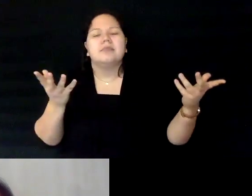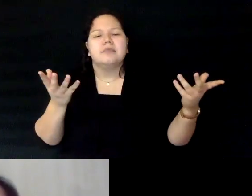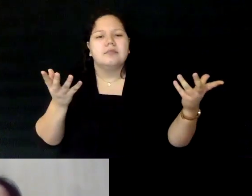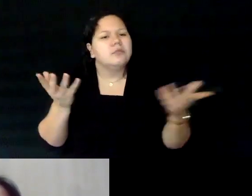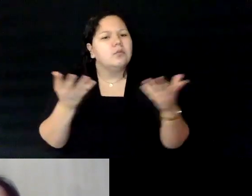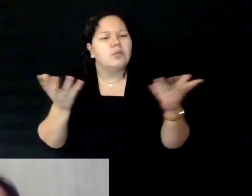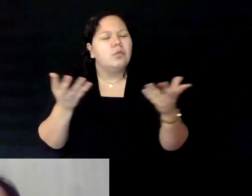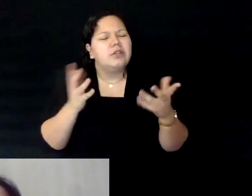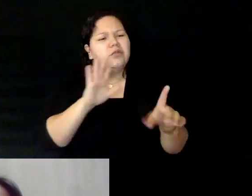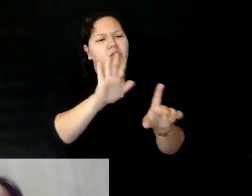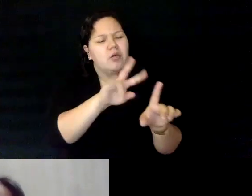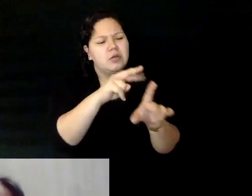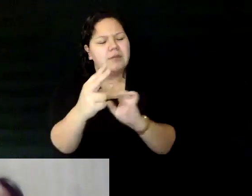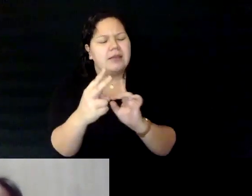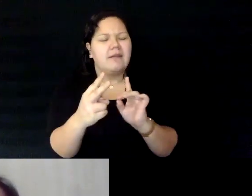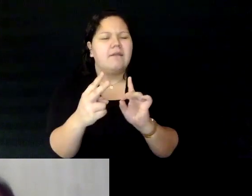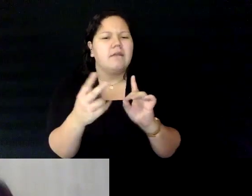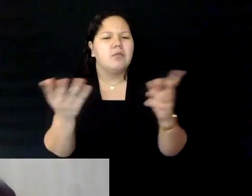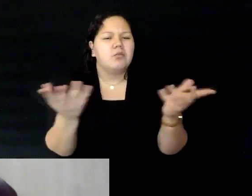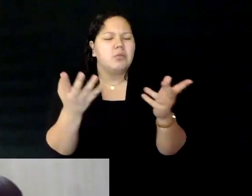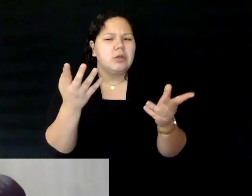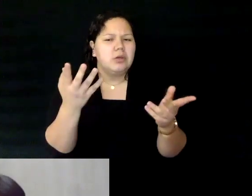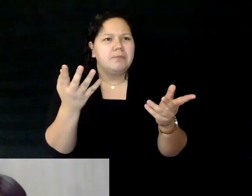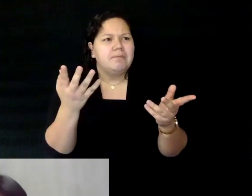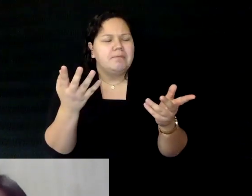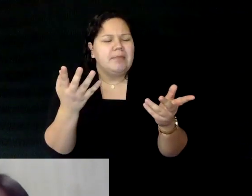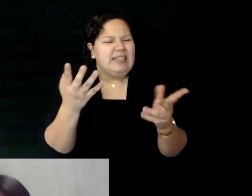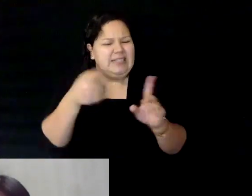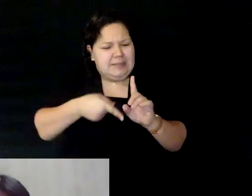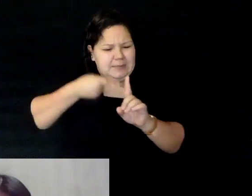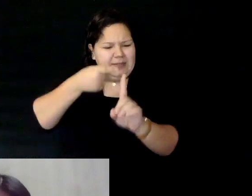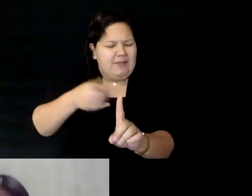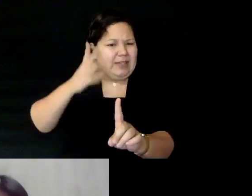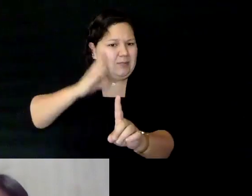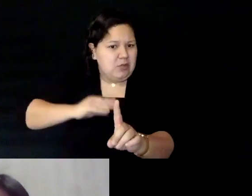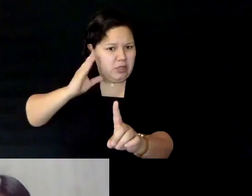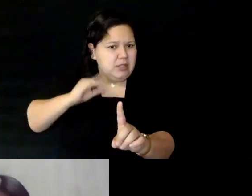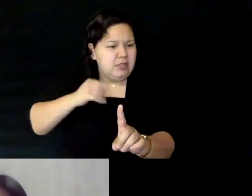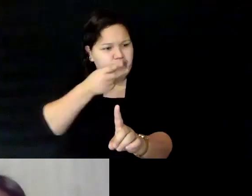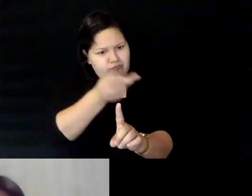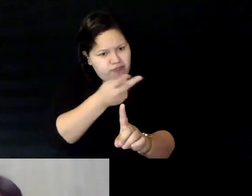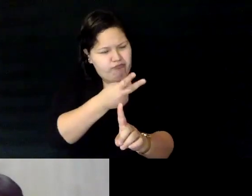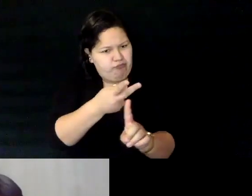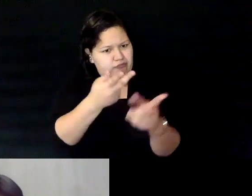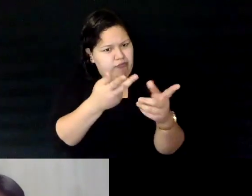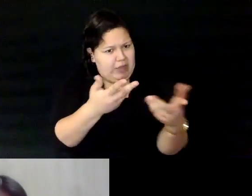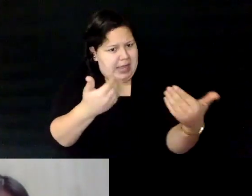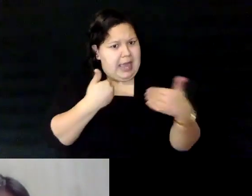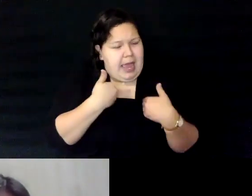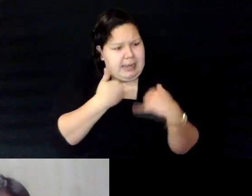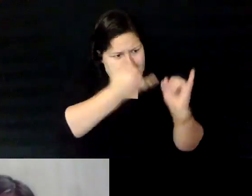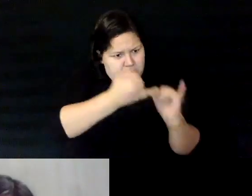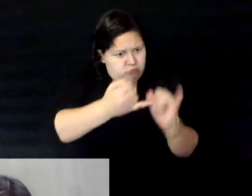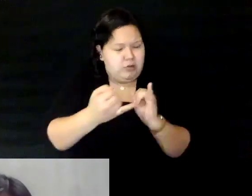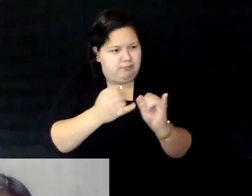do you think are the experiences that you've had, individually as artists, but also as people